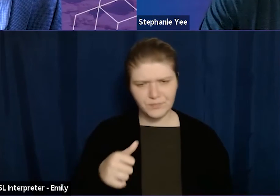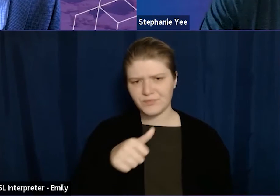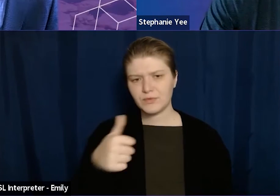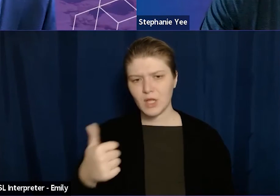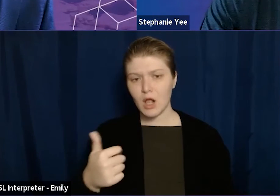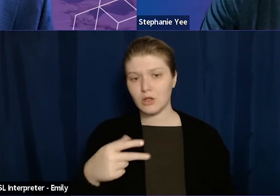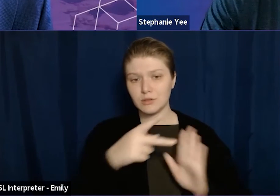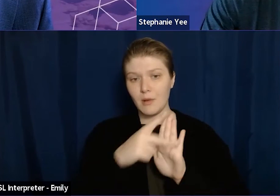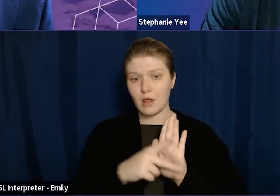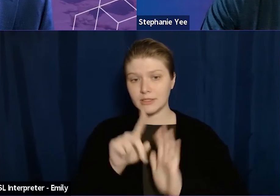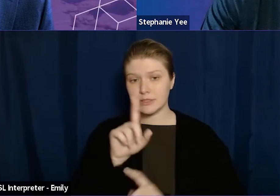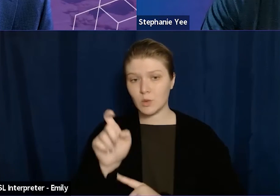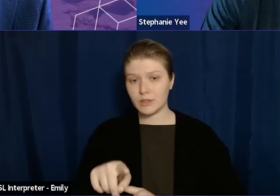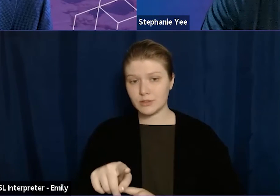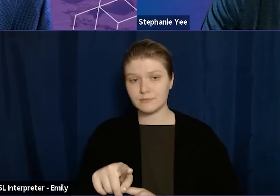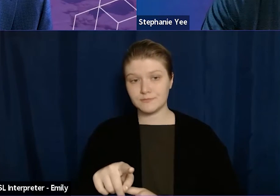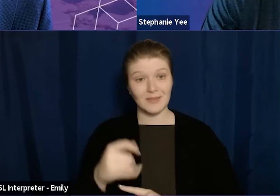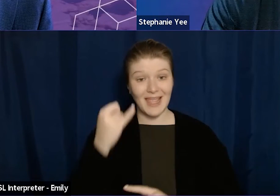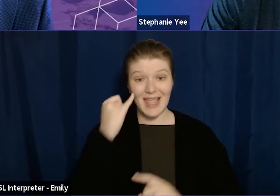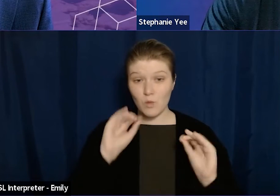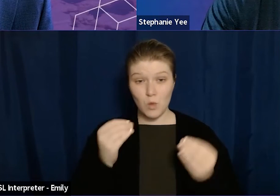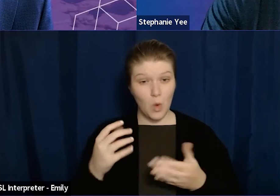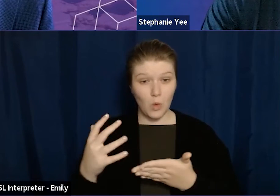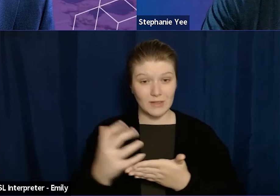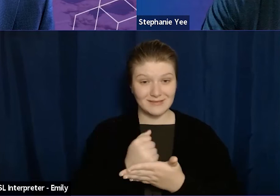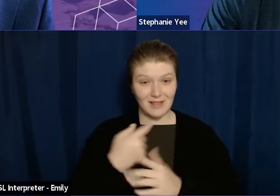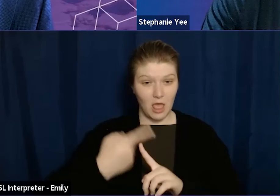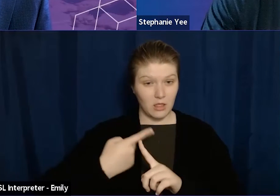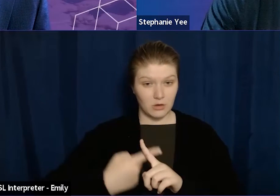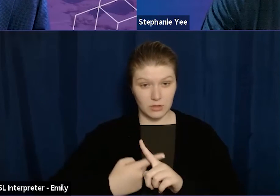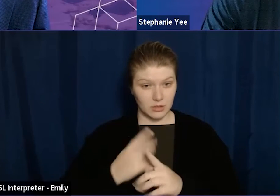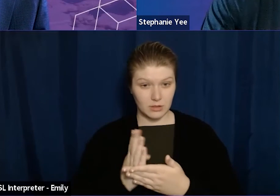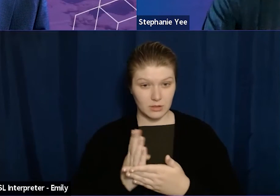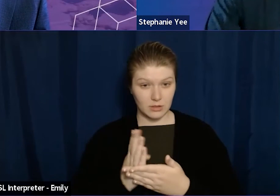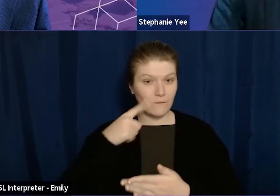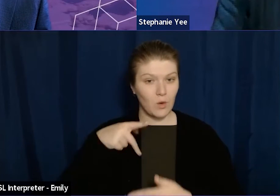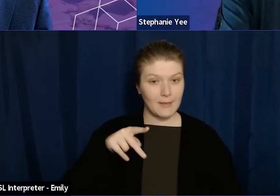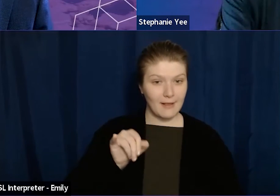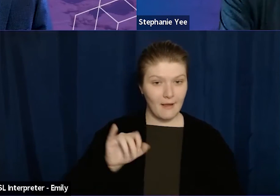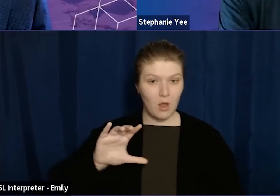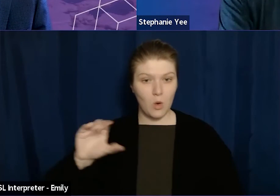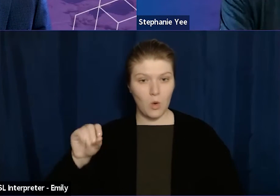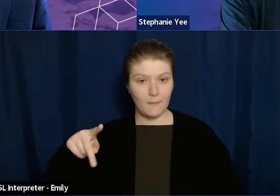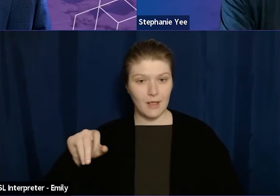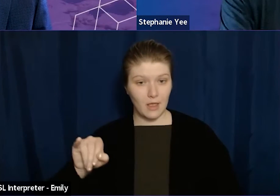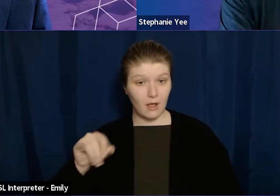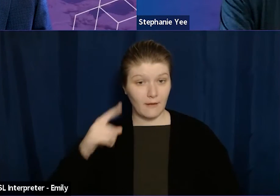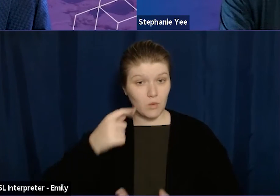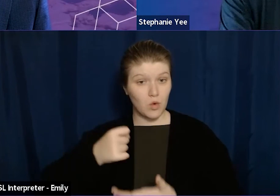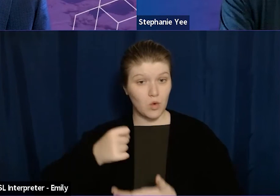If you're if no salary is budgeted for a PI or co-PI in a grant year, is an option to delete that?